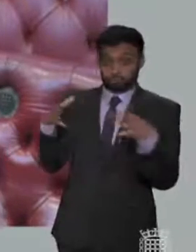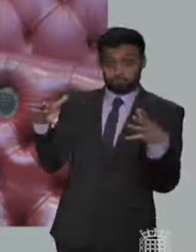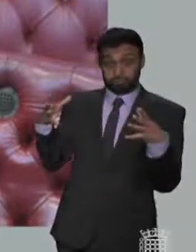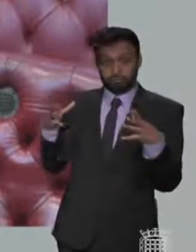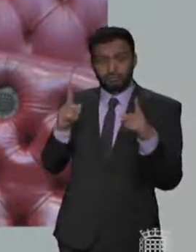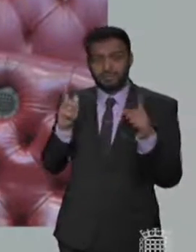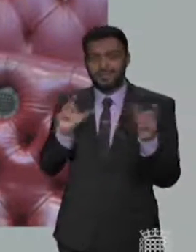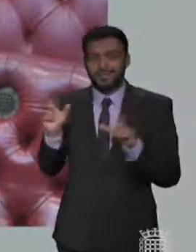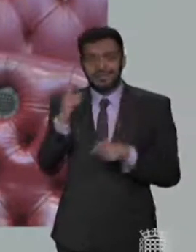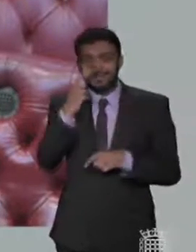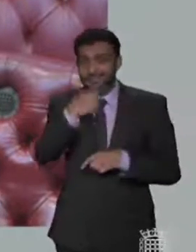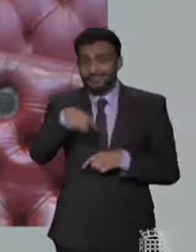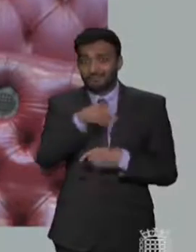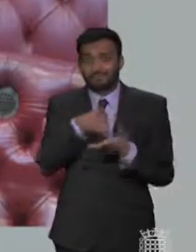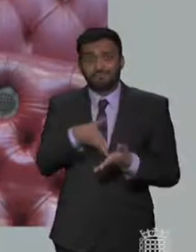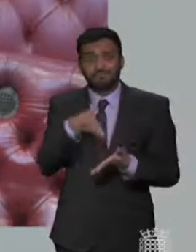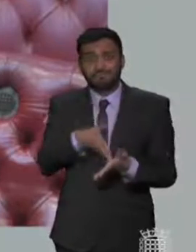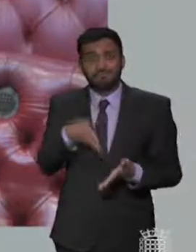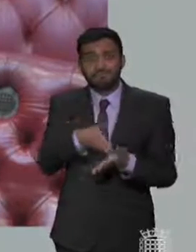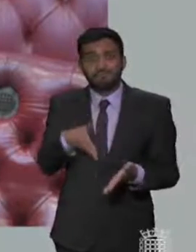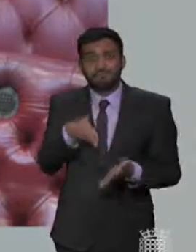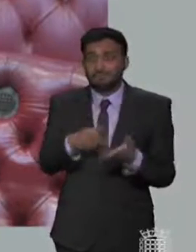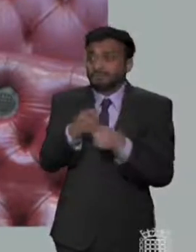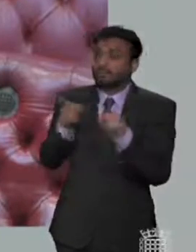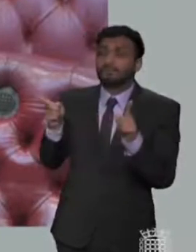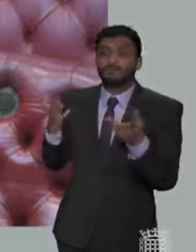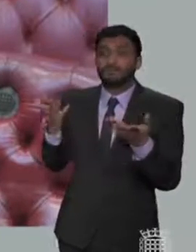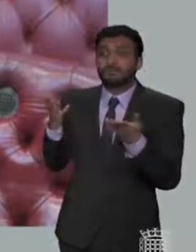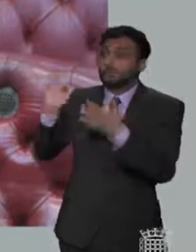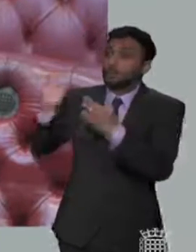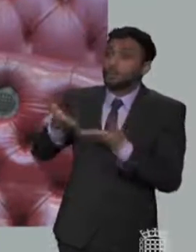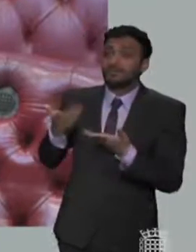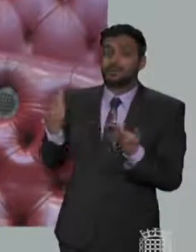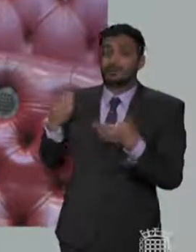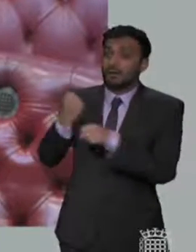information and services that are so readily available to the hearing population and that